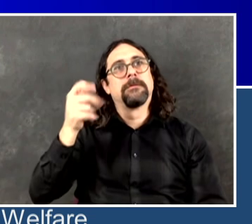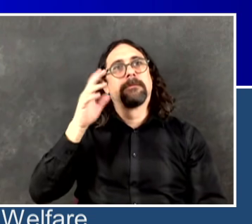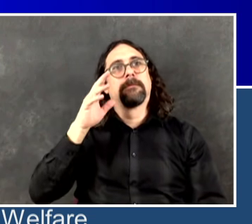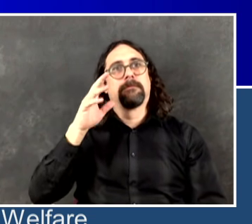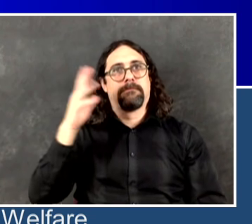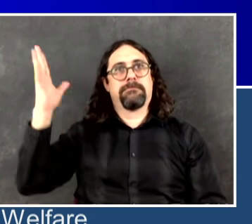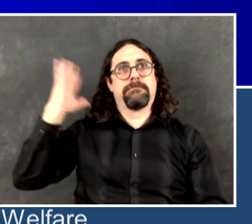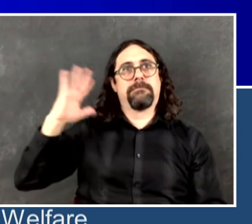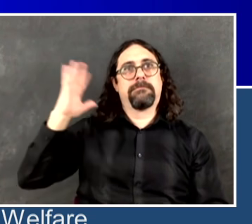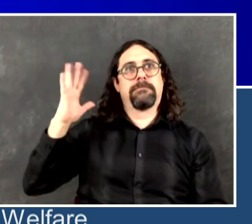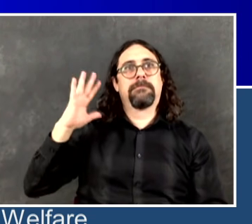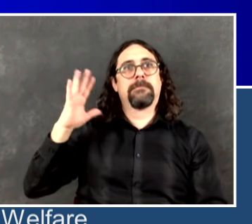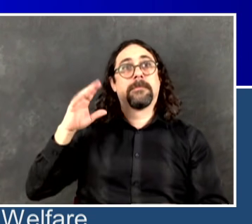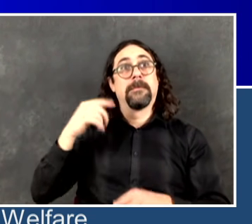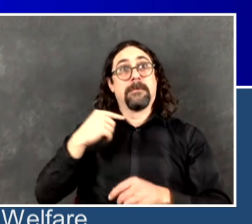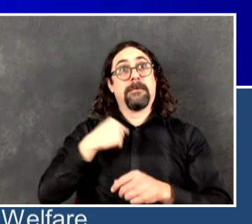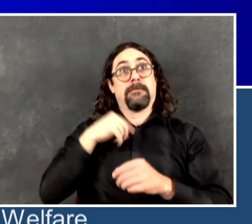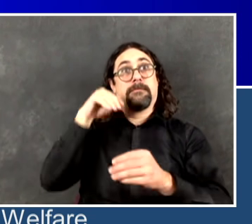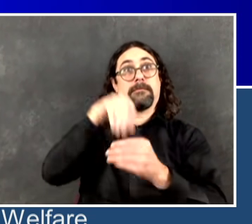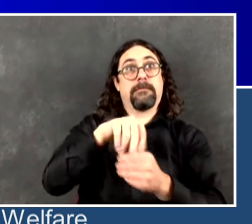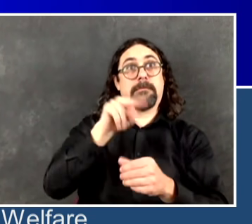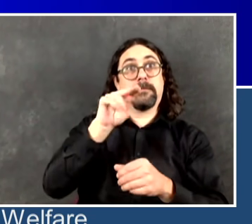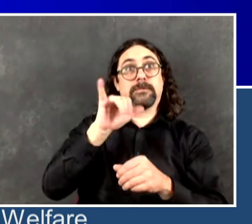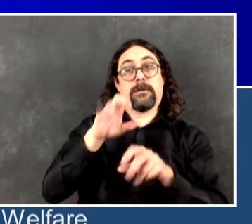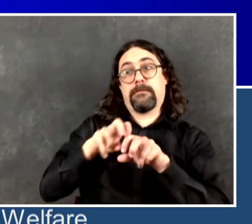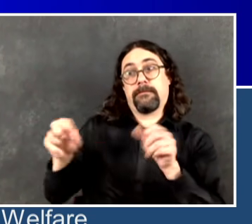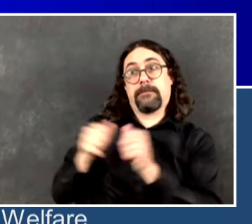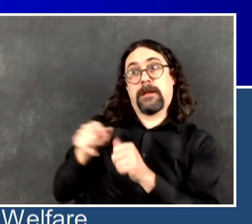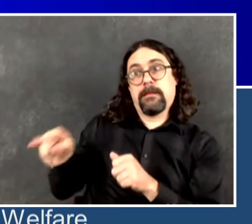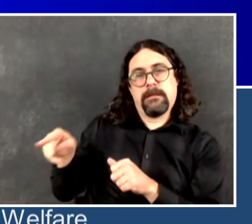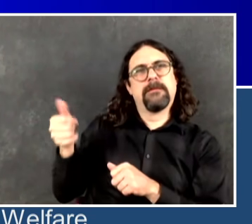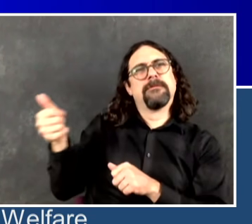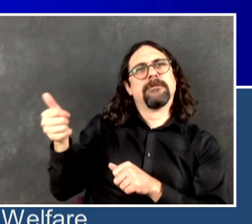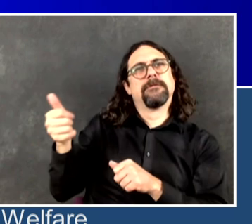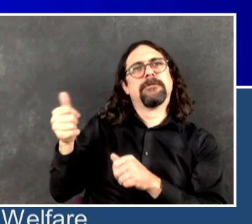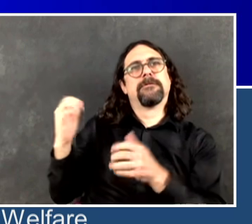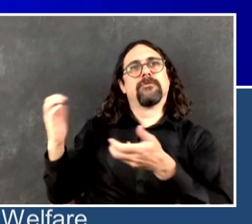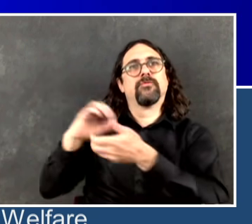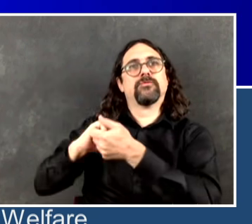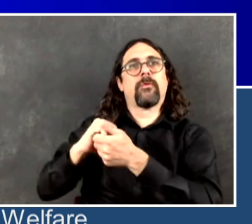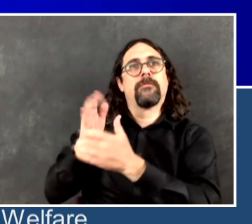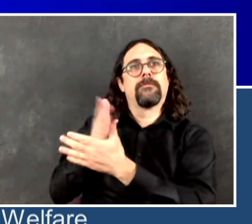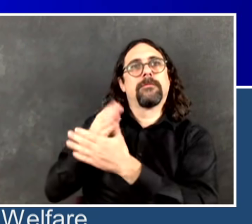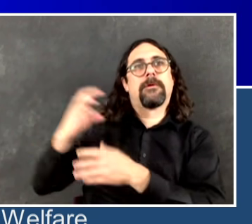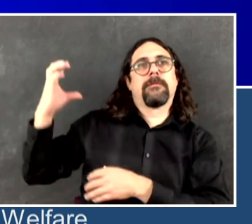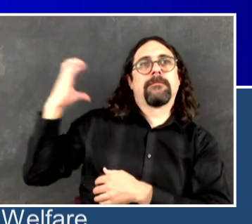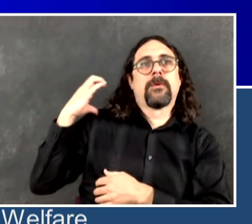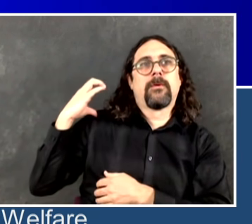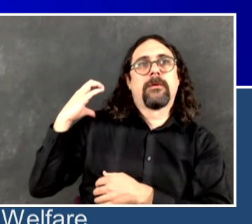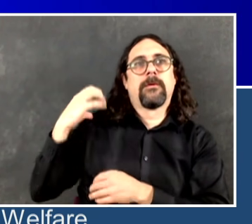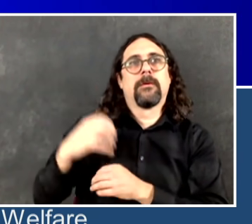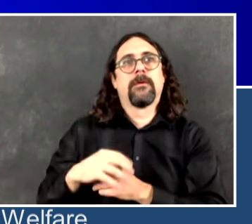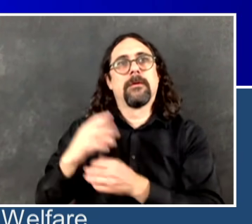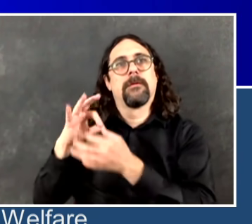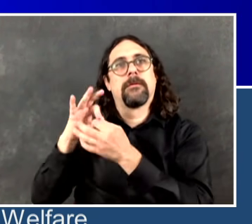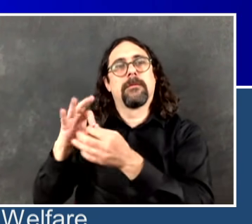SHE HELPED US